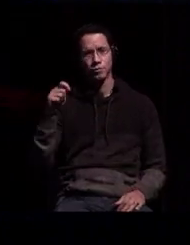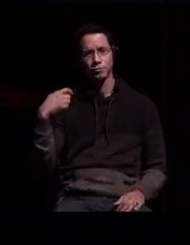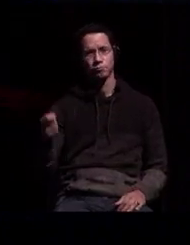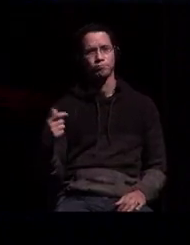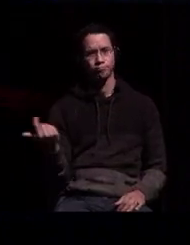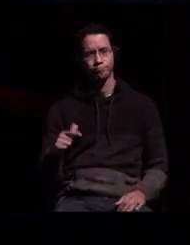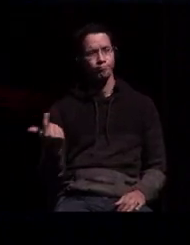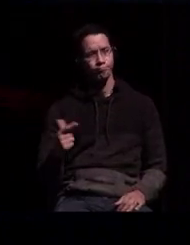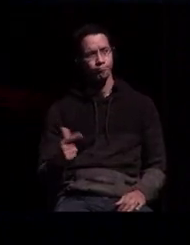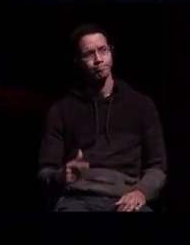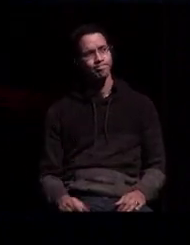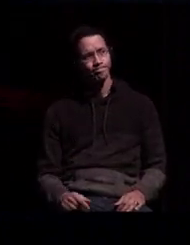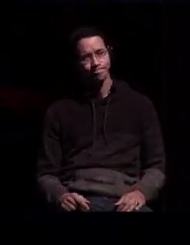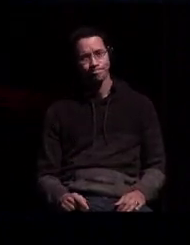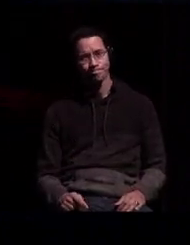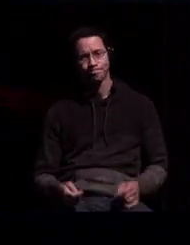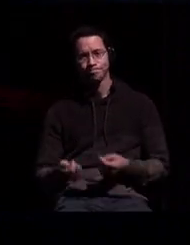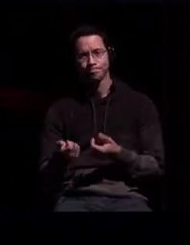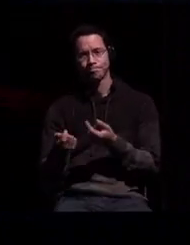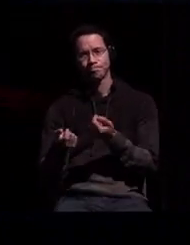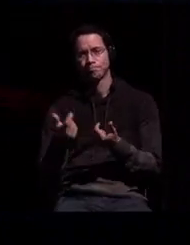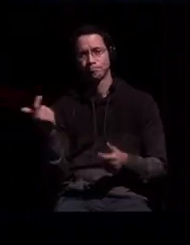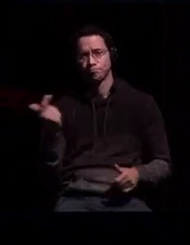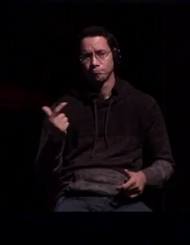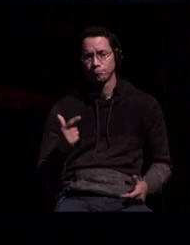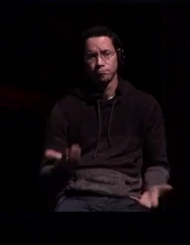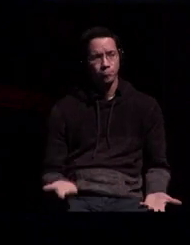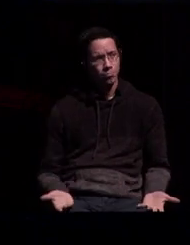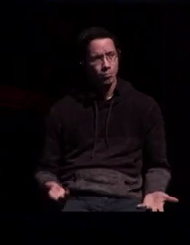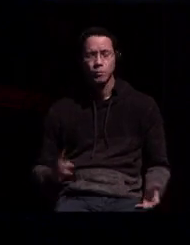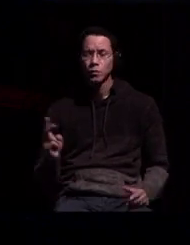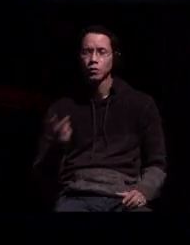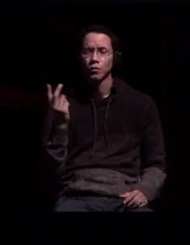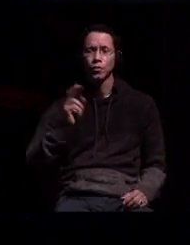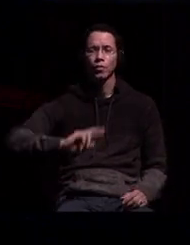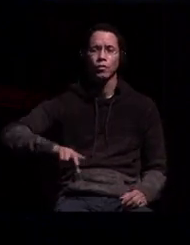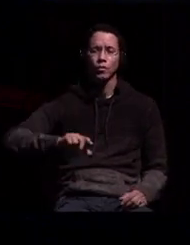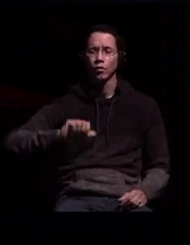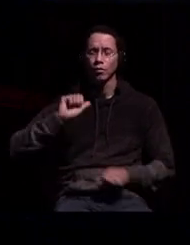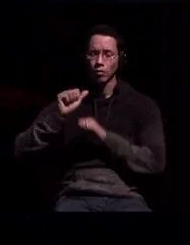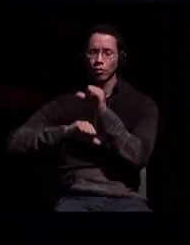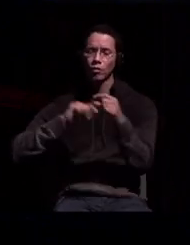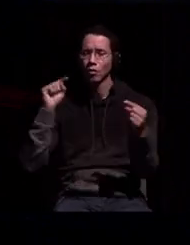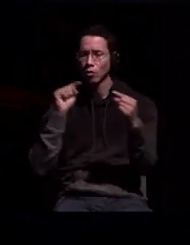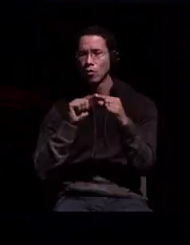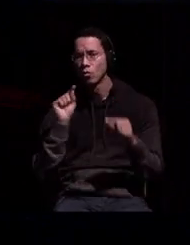And does that non-value materialize? It materializes through a salary gap that, for tourism, the global estimation